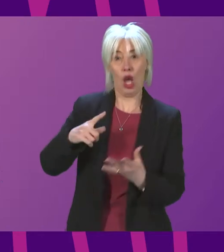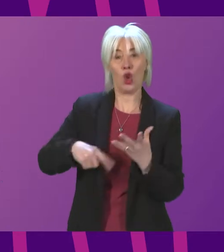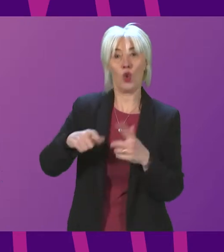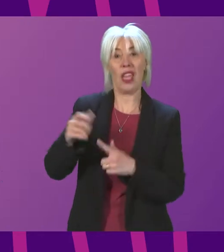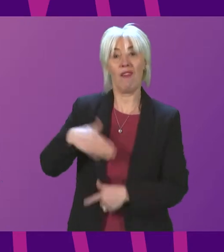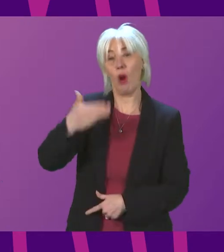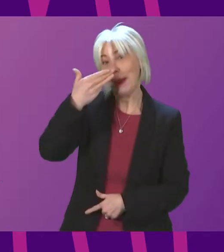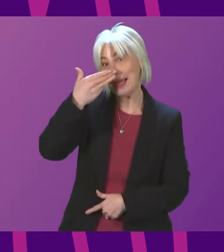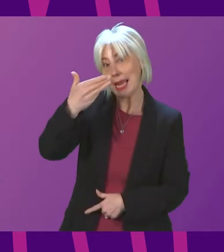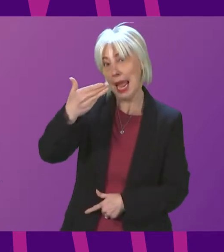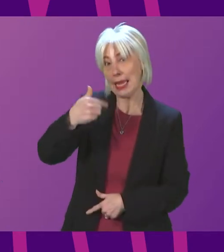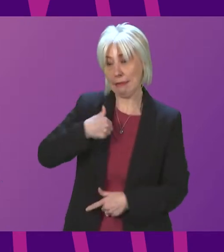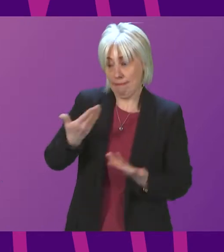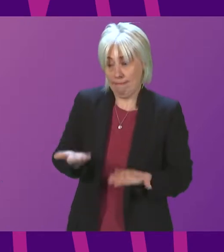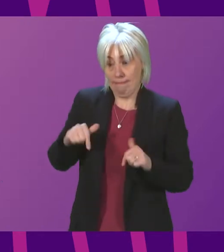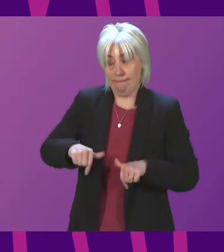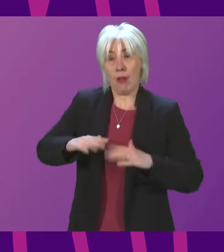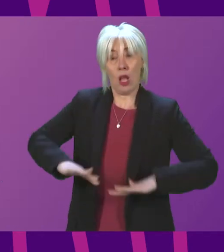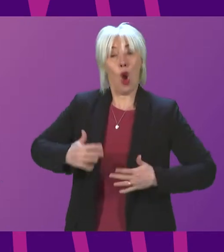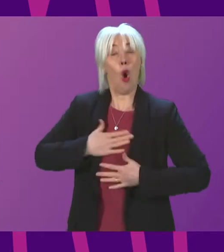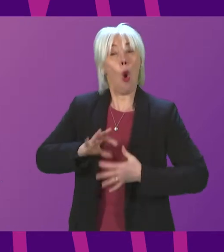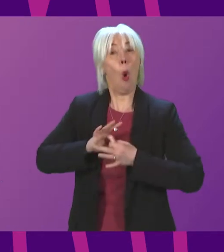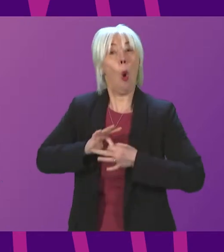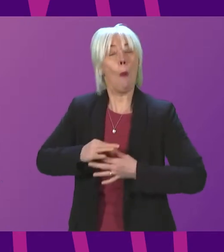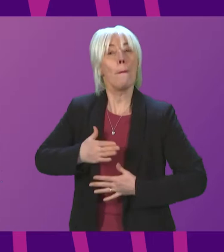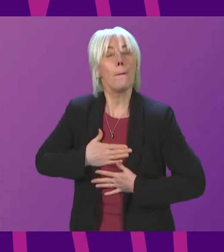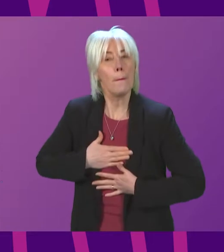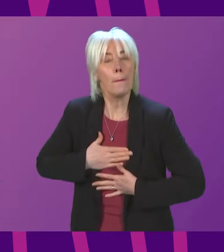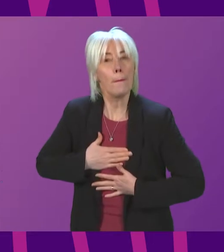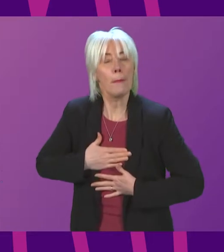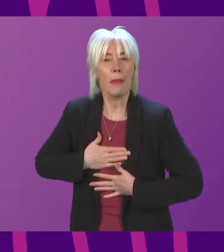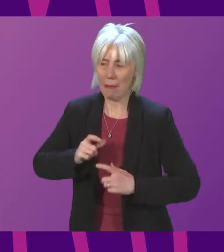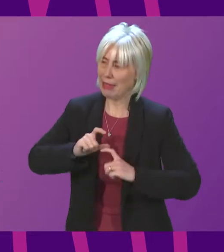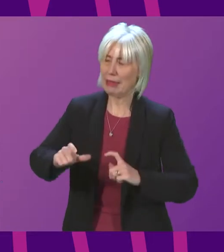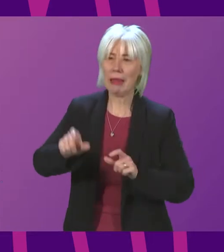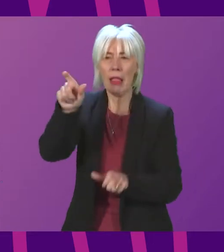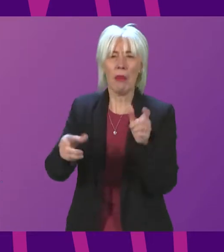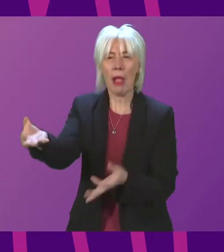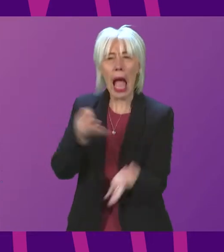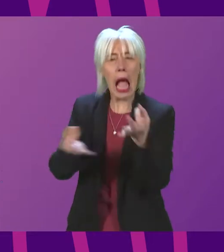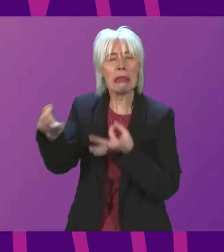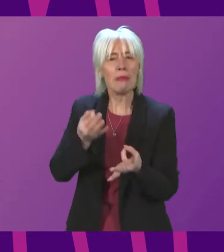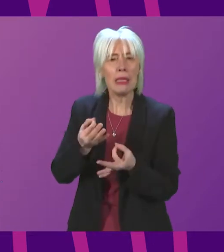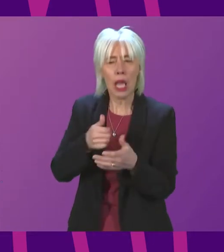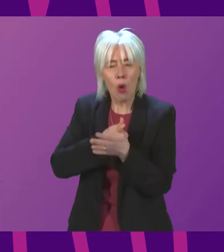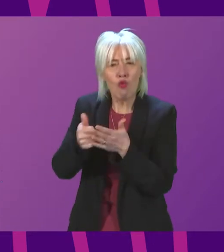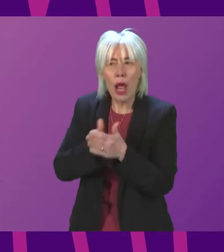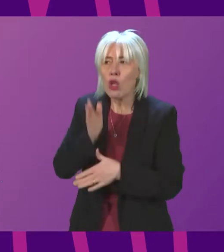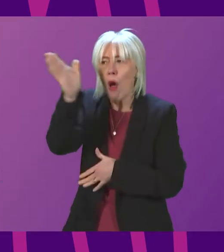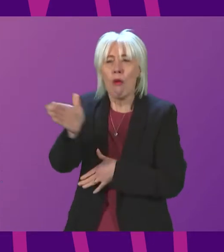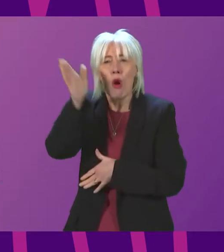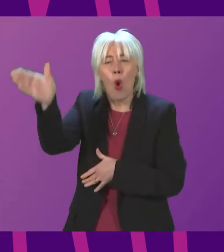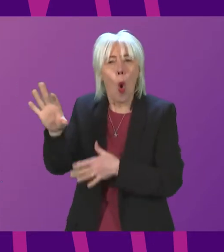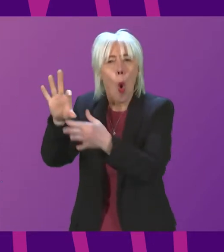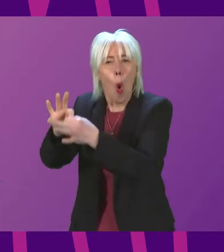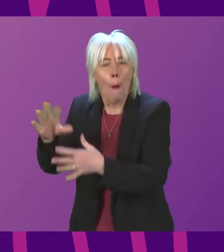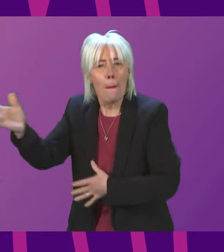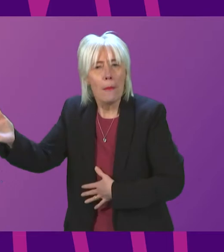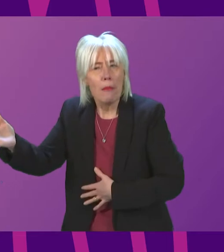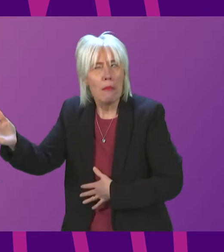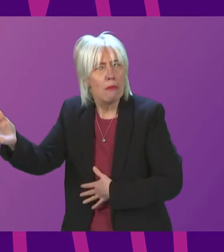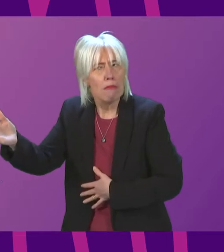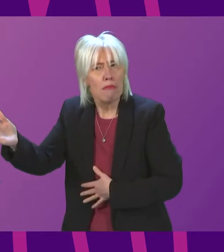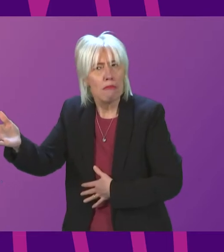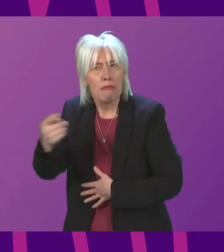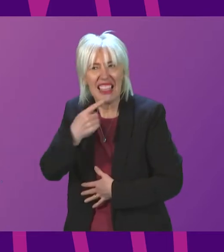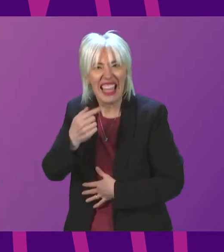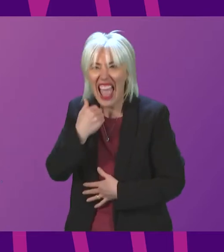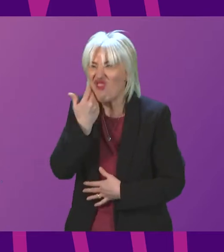This is my home, yet I still get asked, “How often do you go home ”—to which I reply, “Every day!”